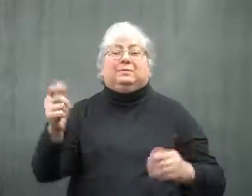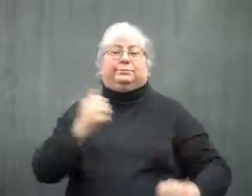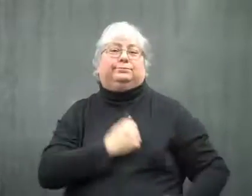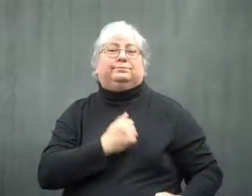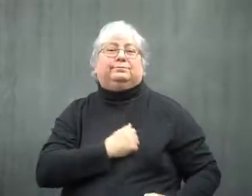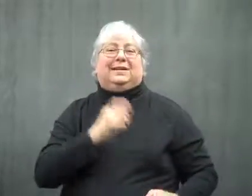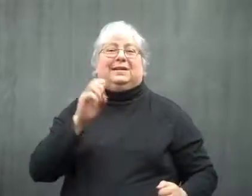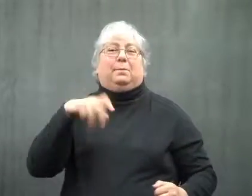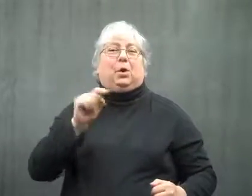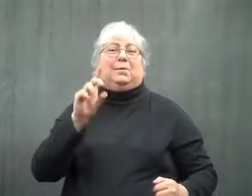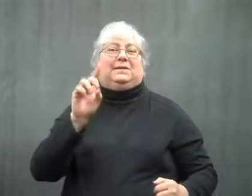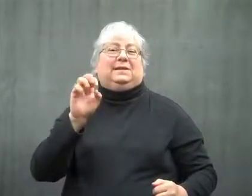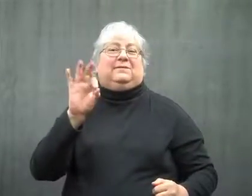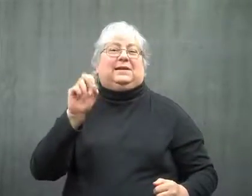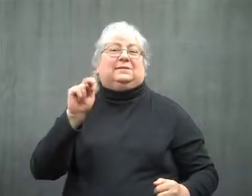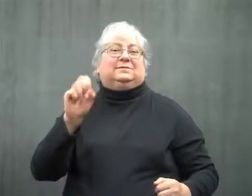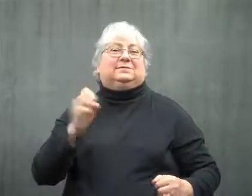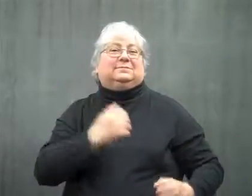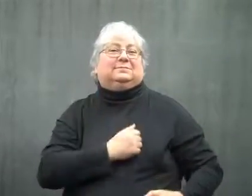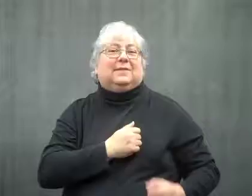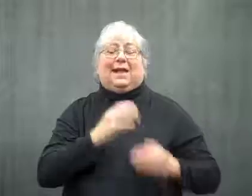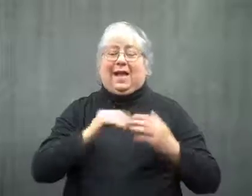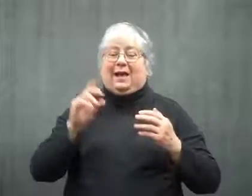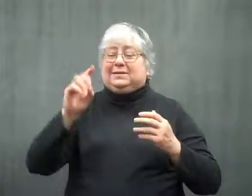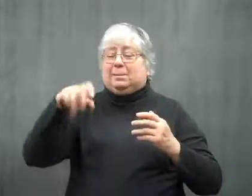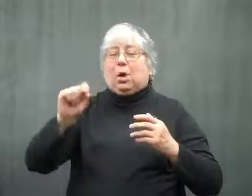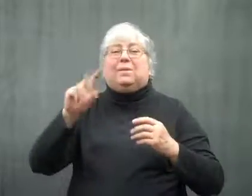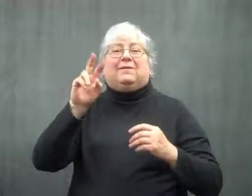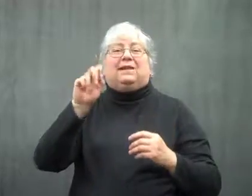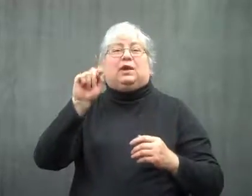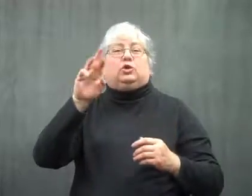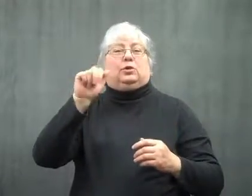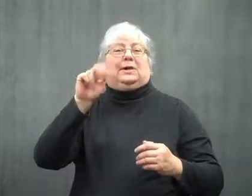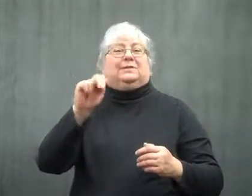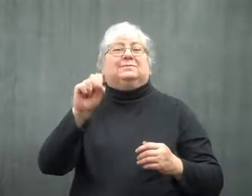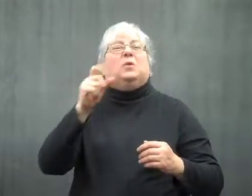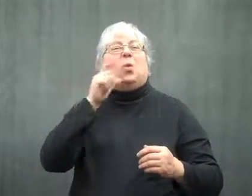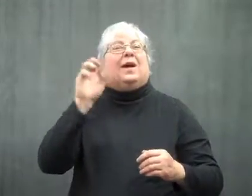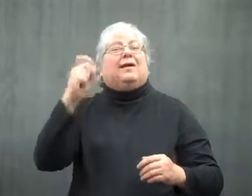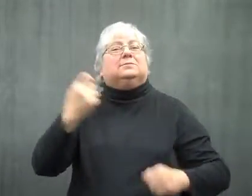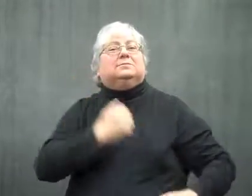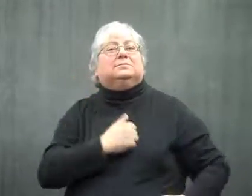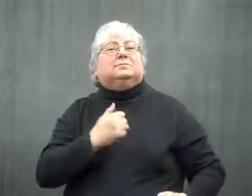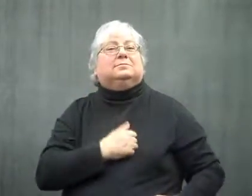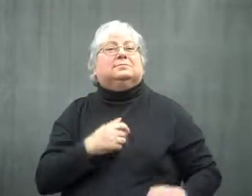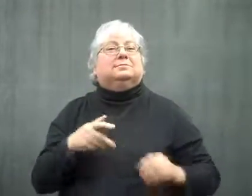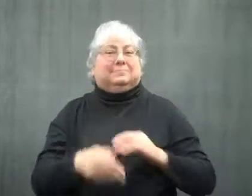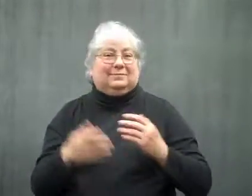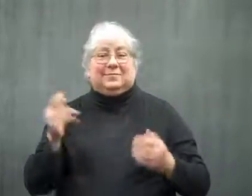Those are the Department of Defense and the Department of Veterans' Affairs.